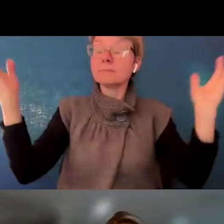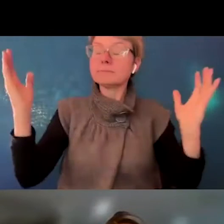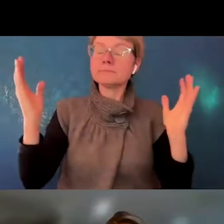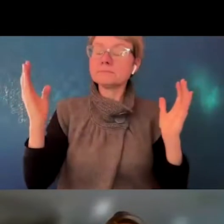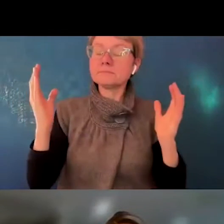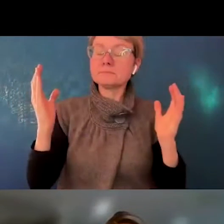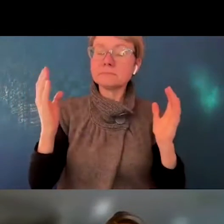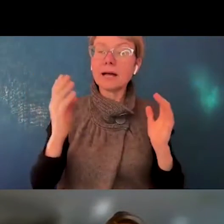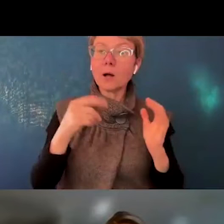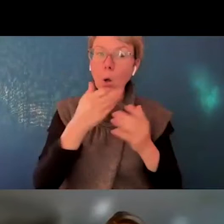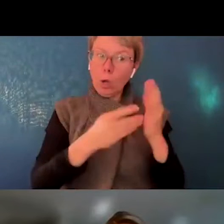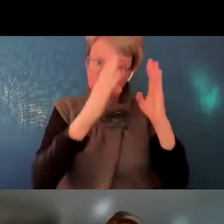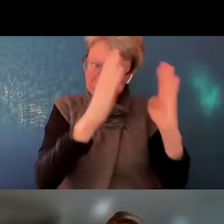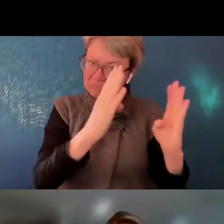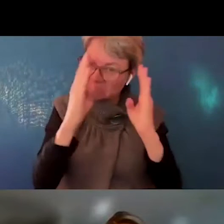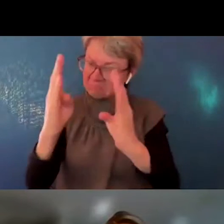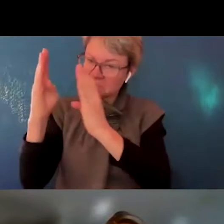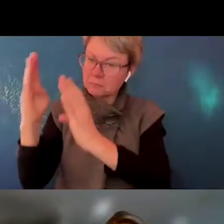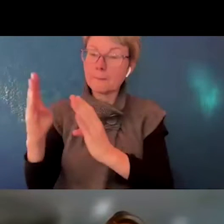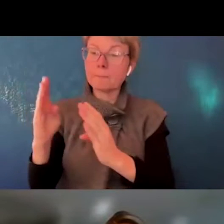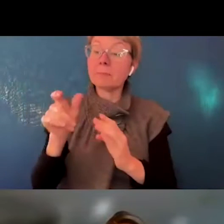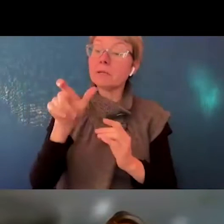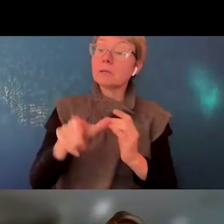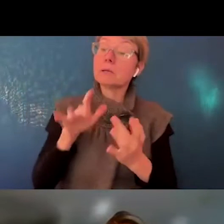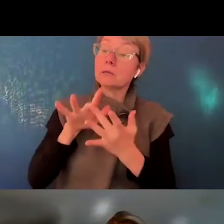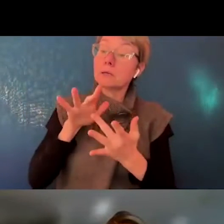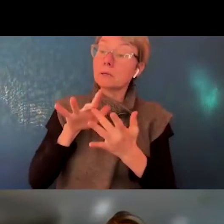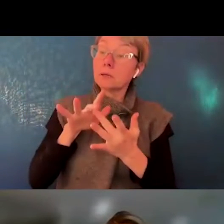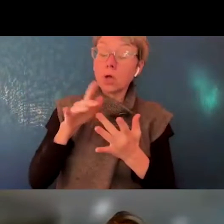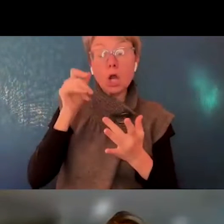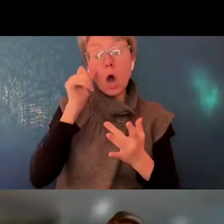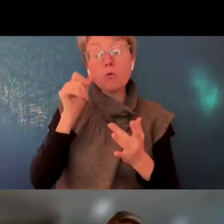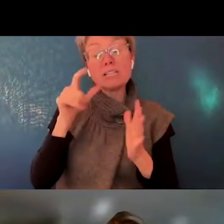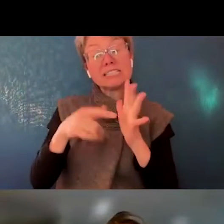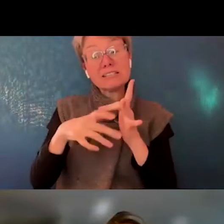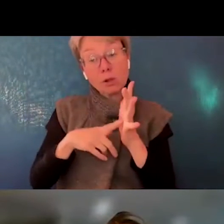family law but is probably going to refer you to a family lawyer to get specific family law advice